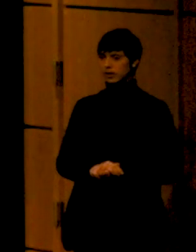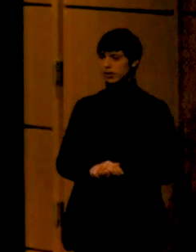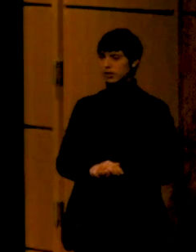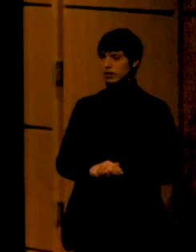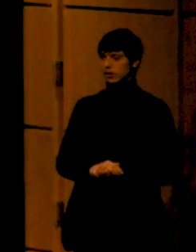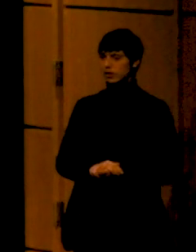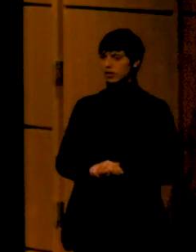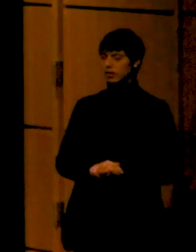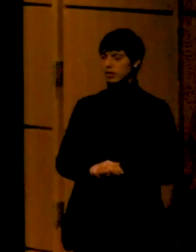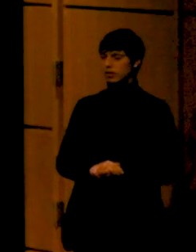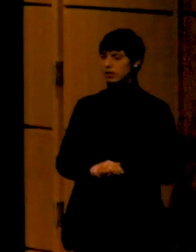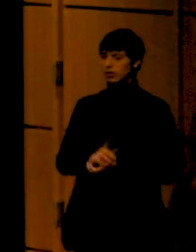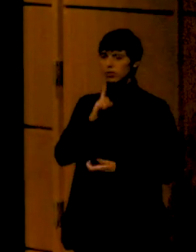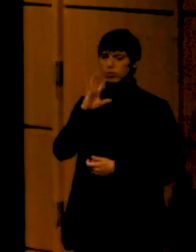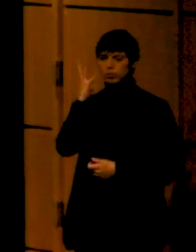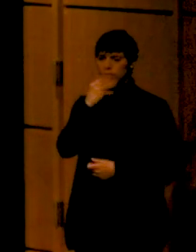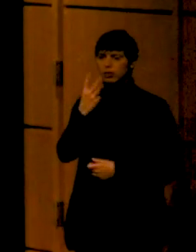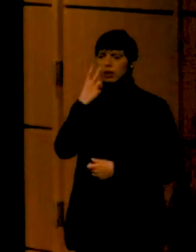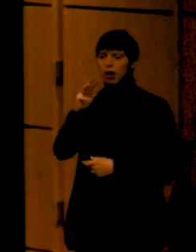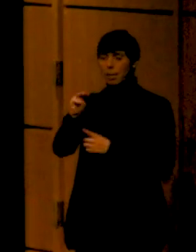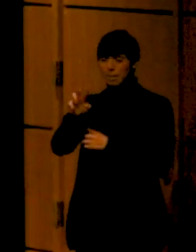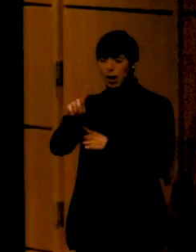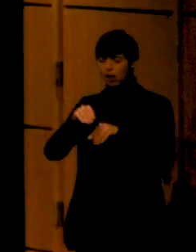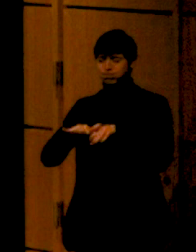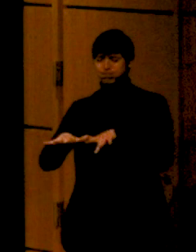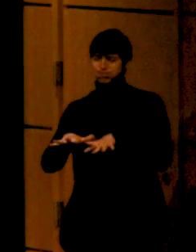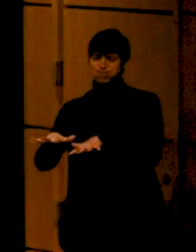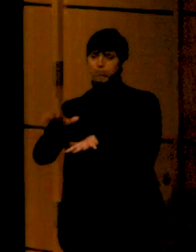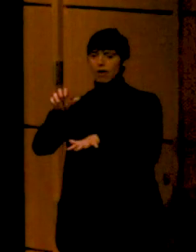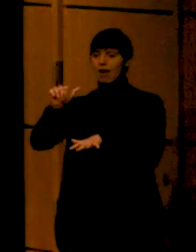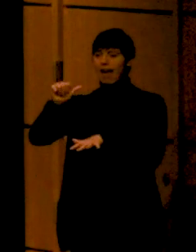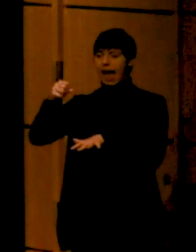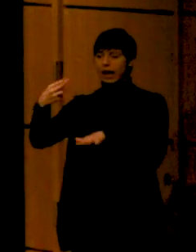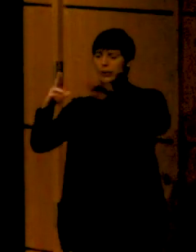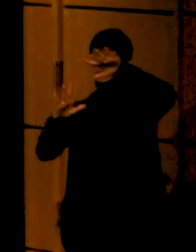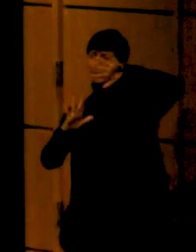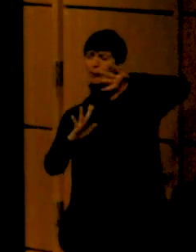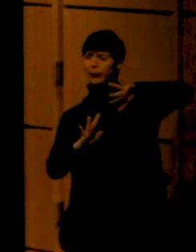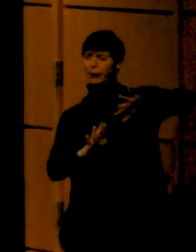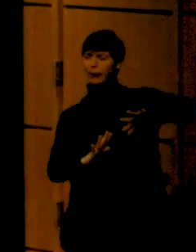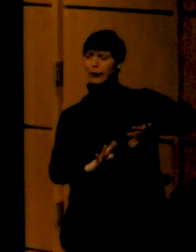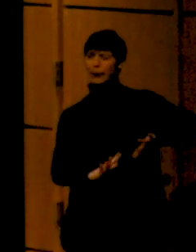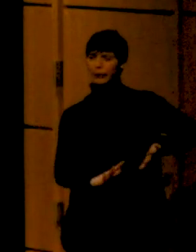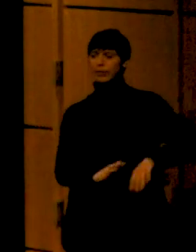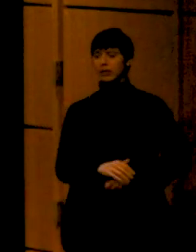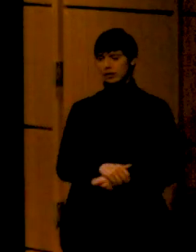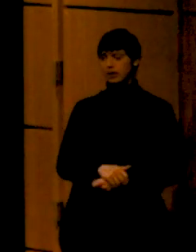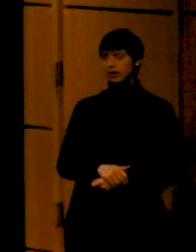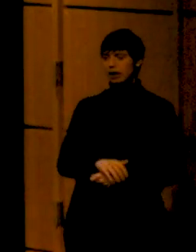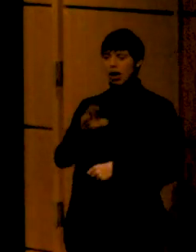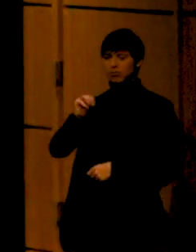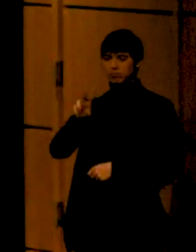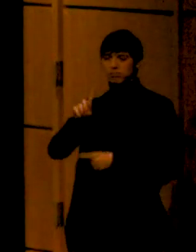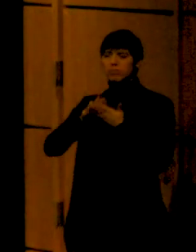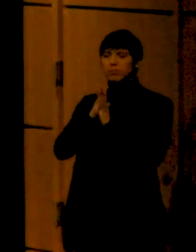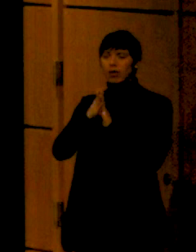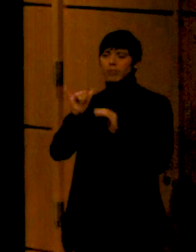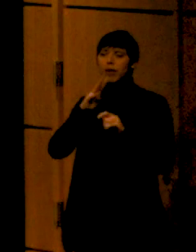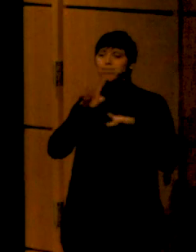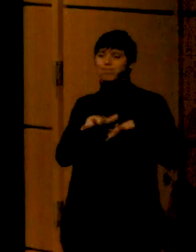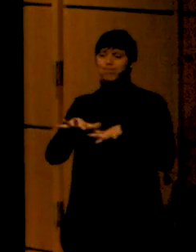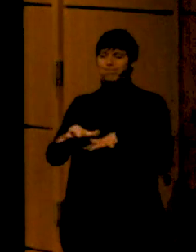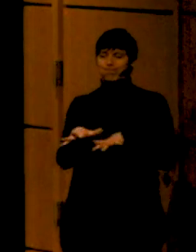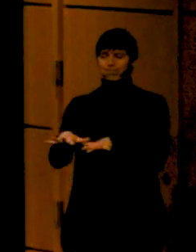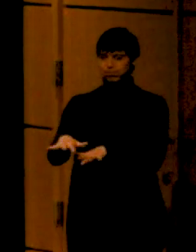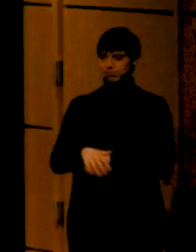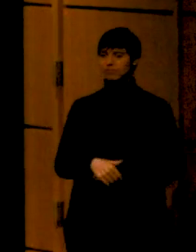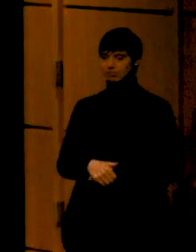There you see the ash and mud laden Toutle River.